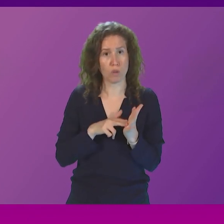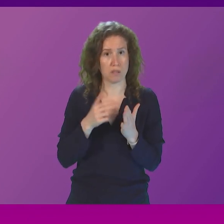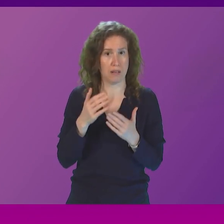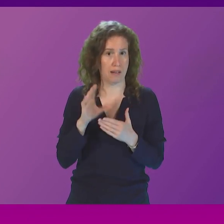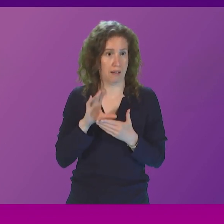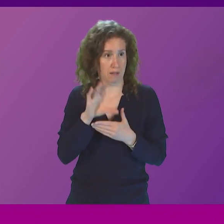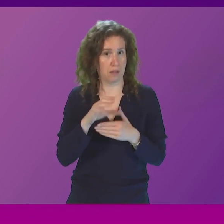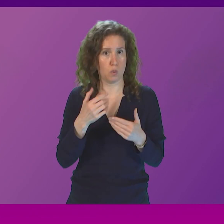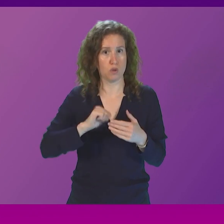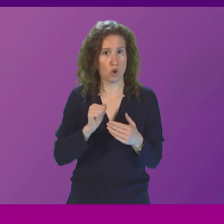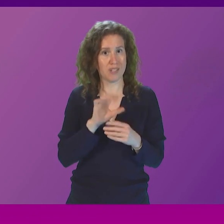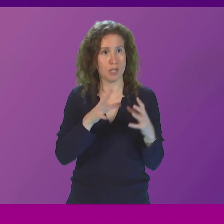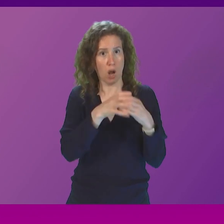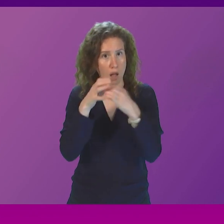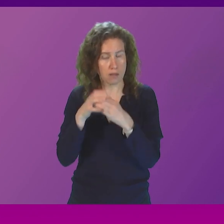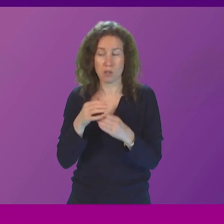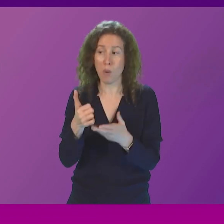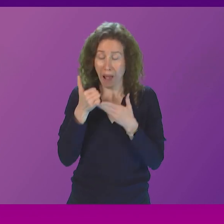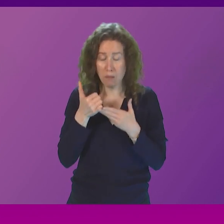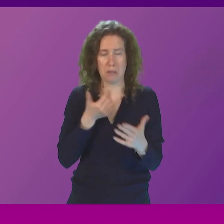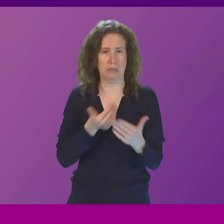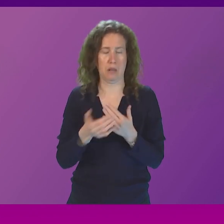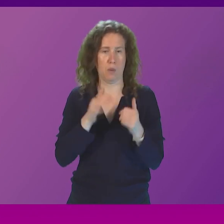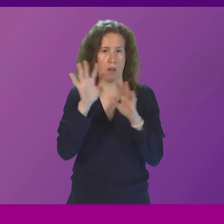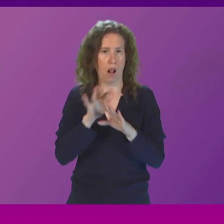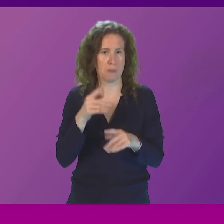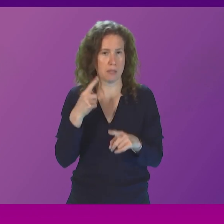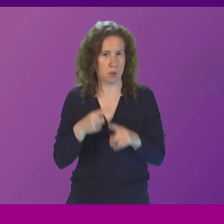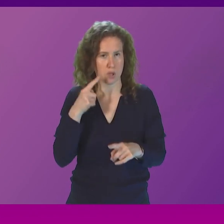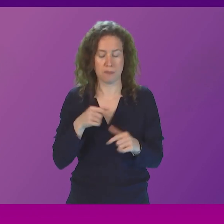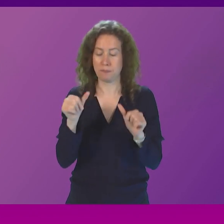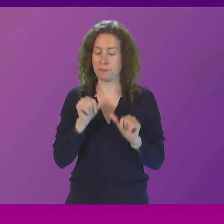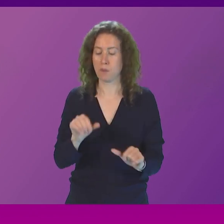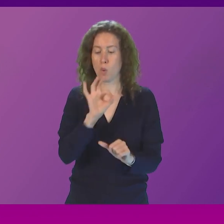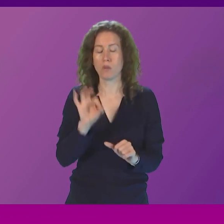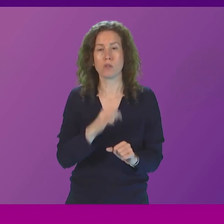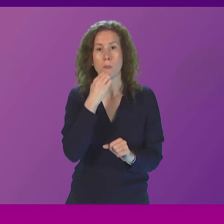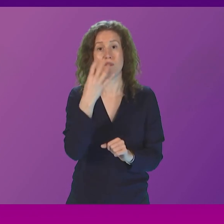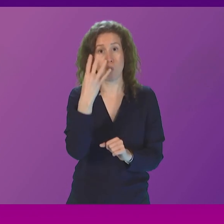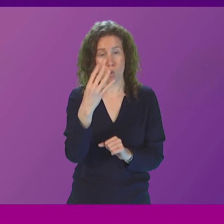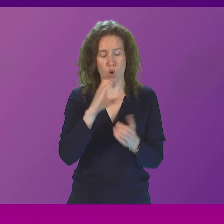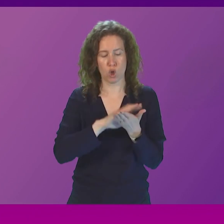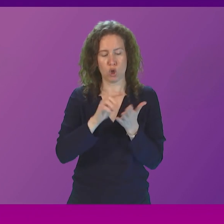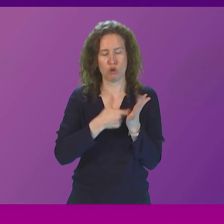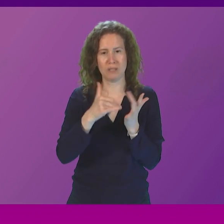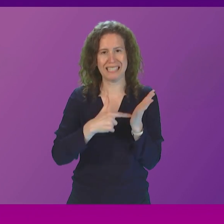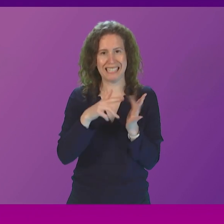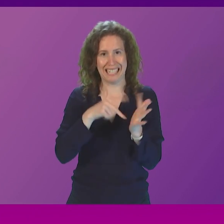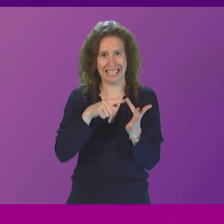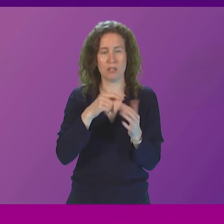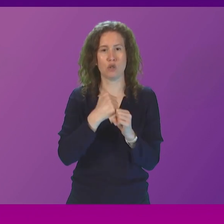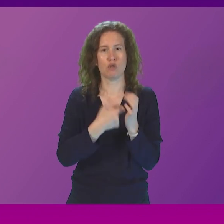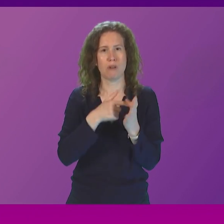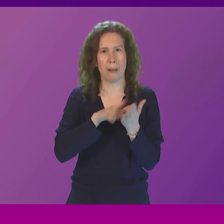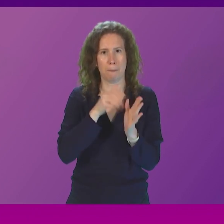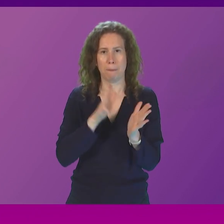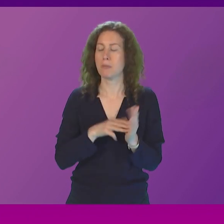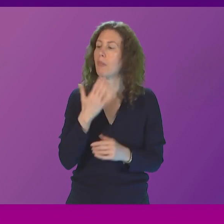to help us to tackle the climate emergency.